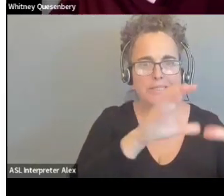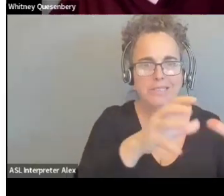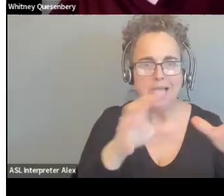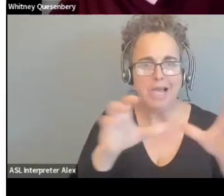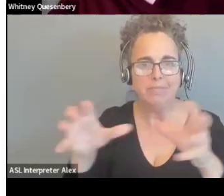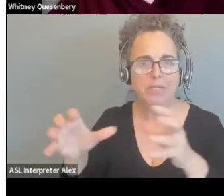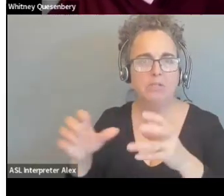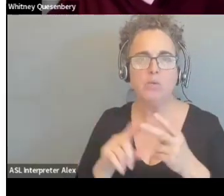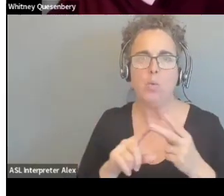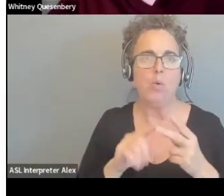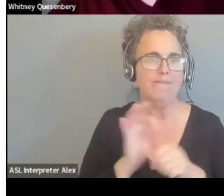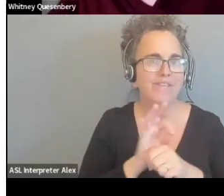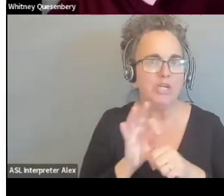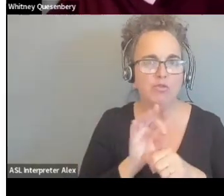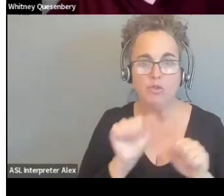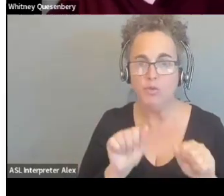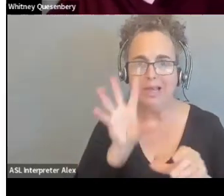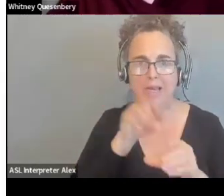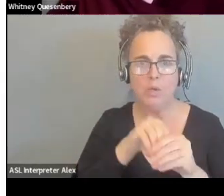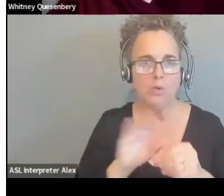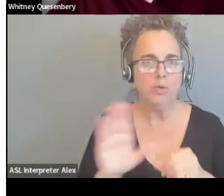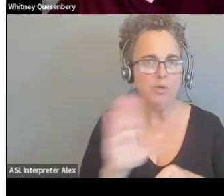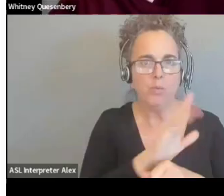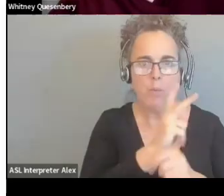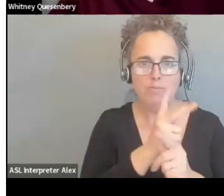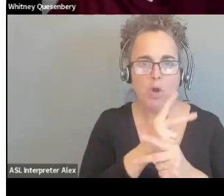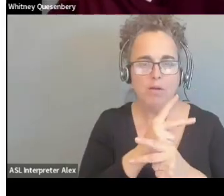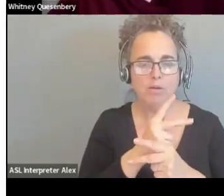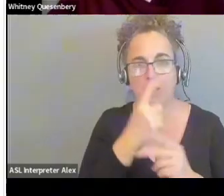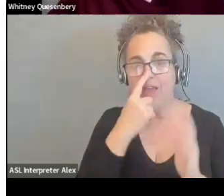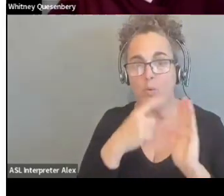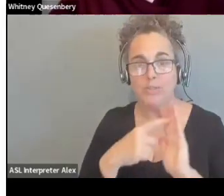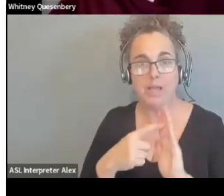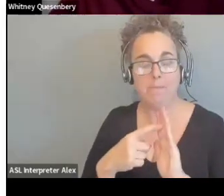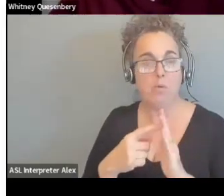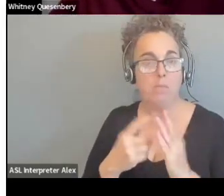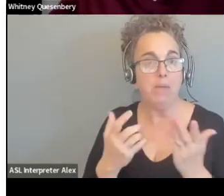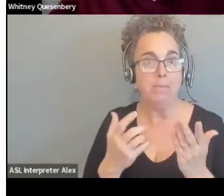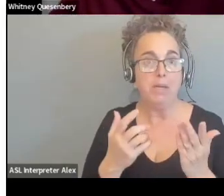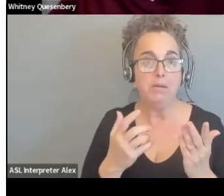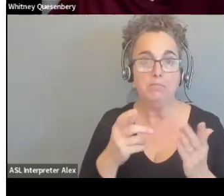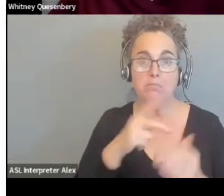of features you could put into your product for each. You could do a team exercise where you take each